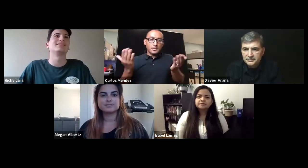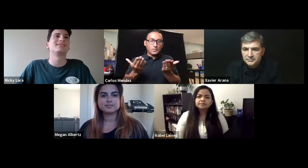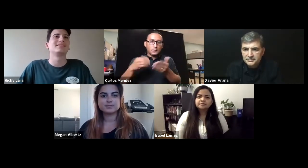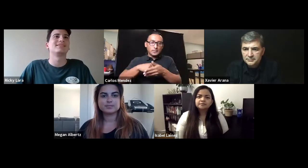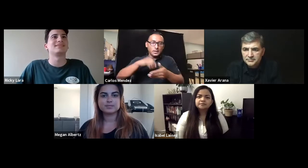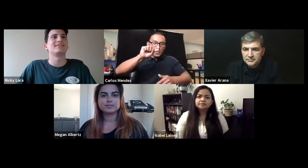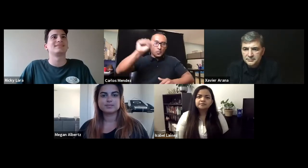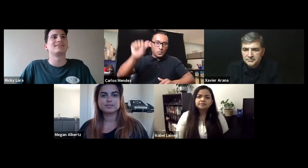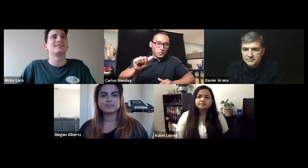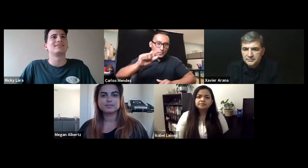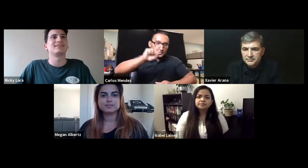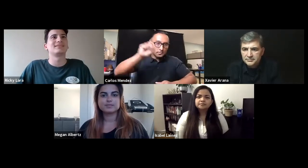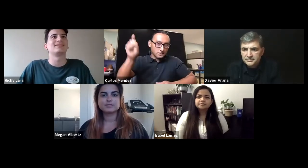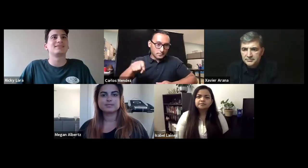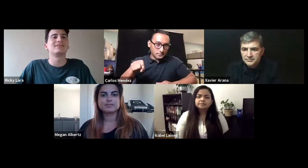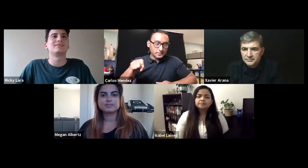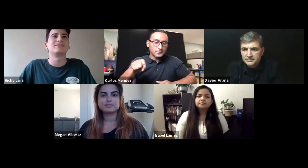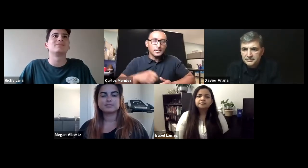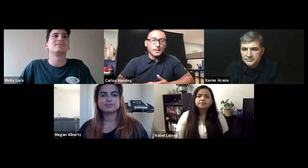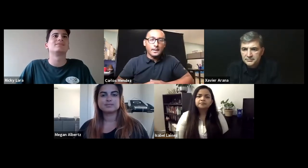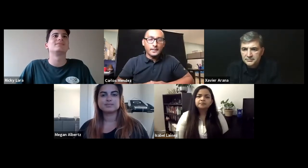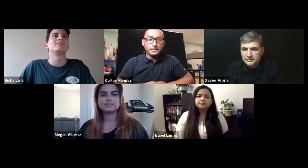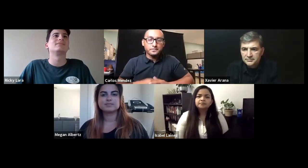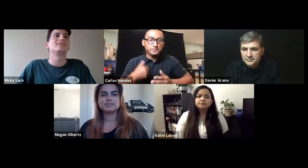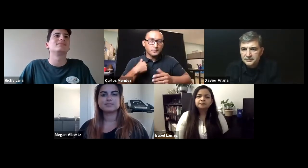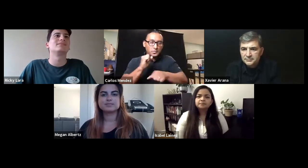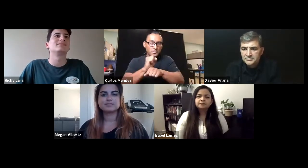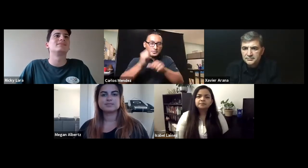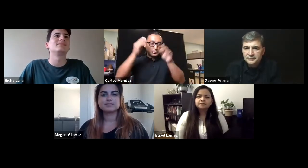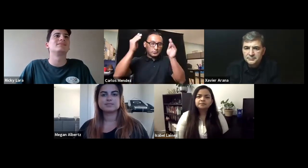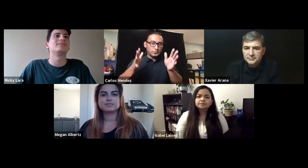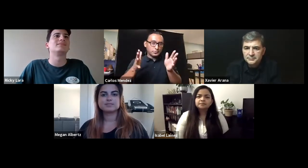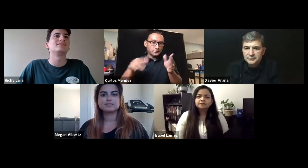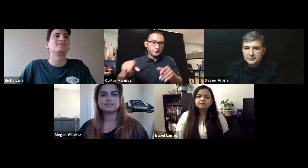That's my sign name. I am in Austin, Texas.